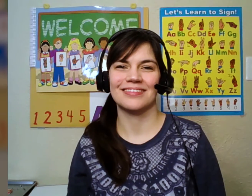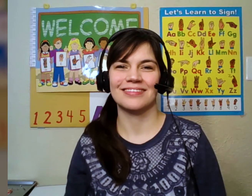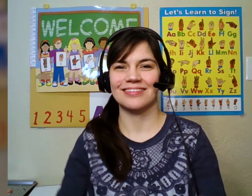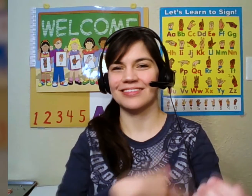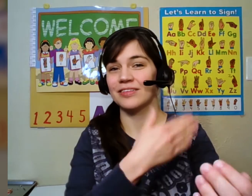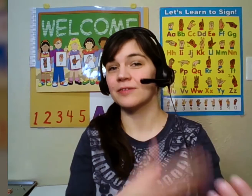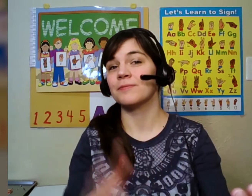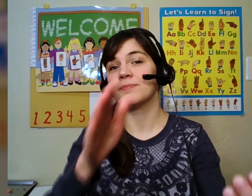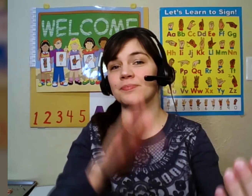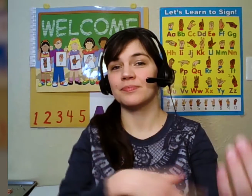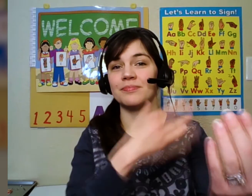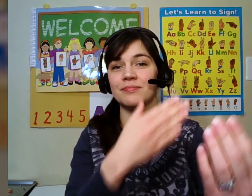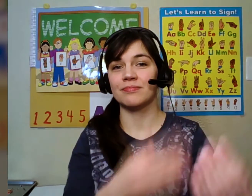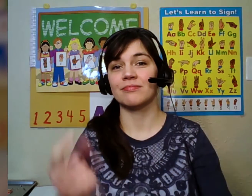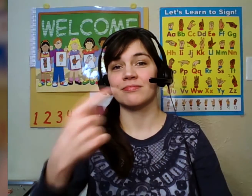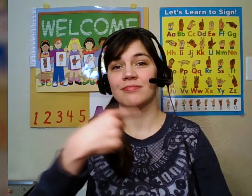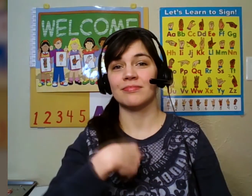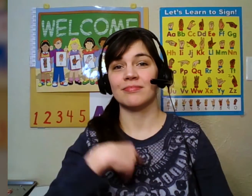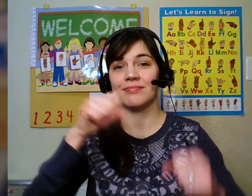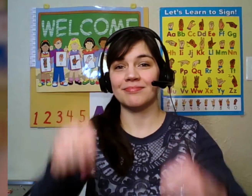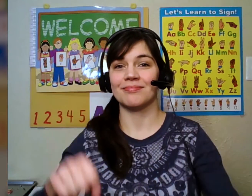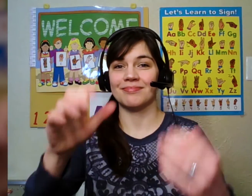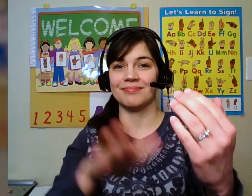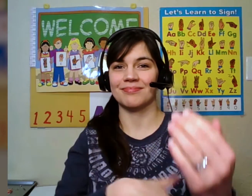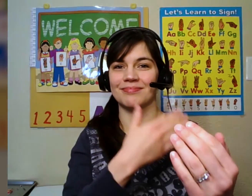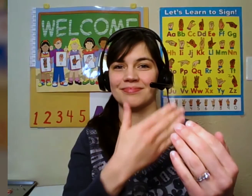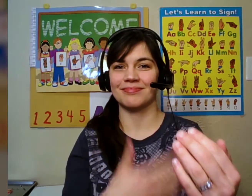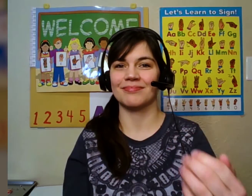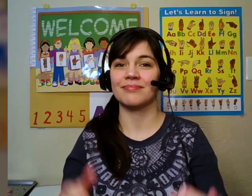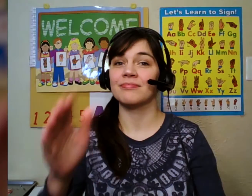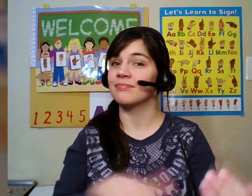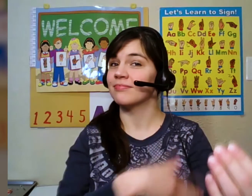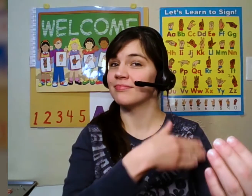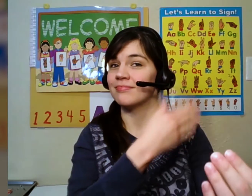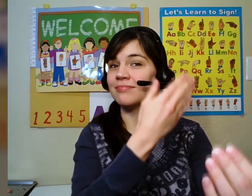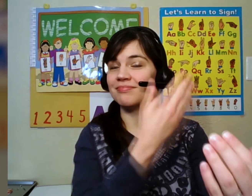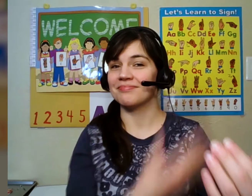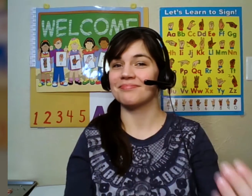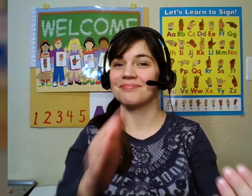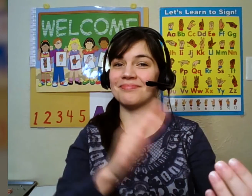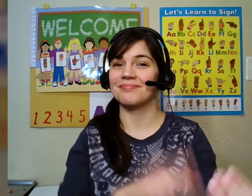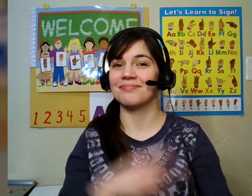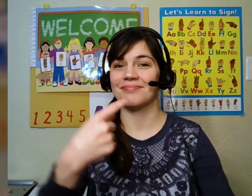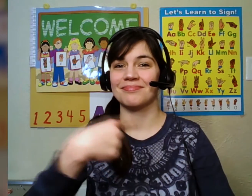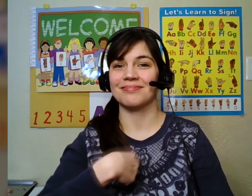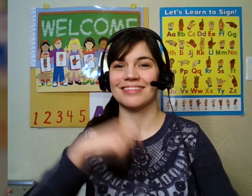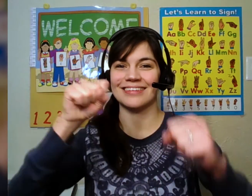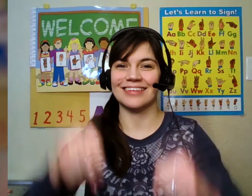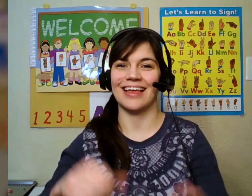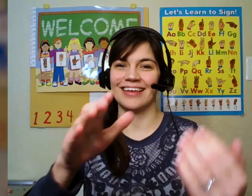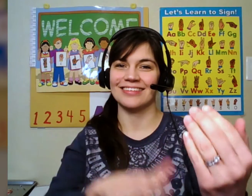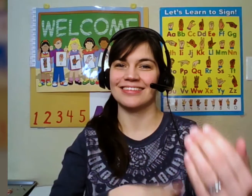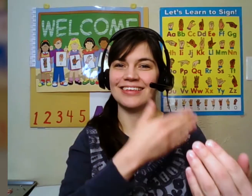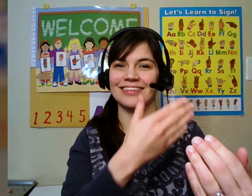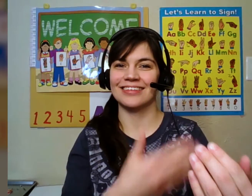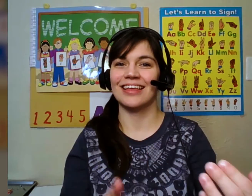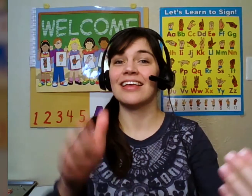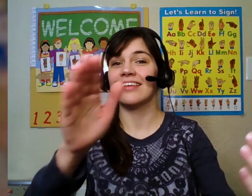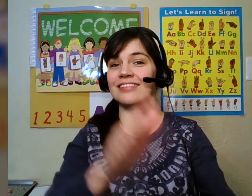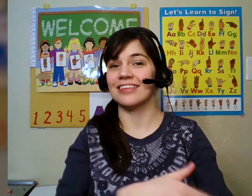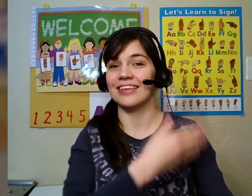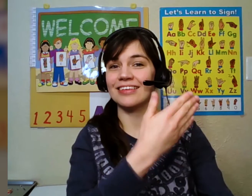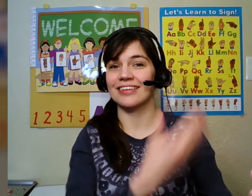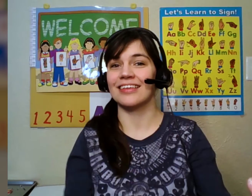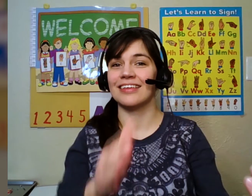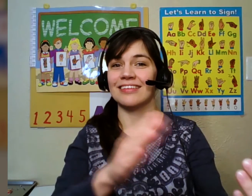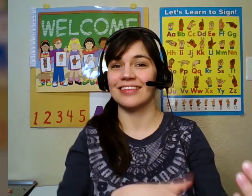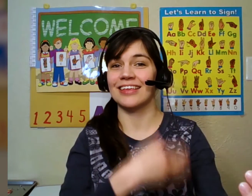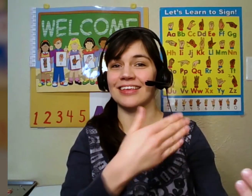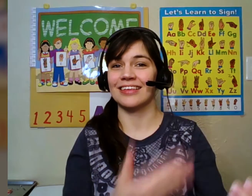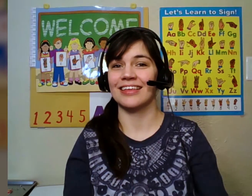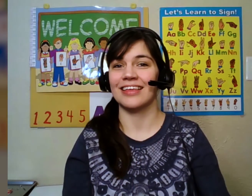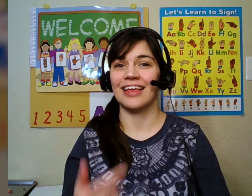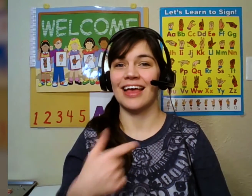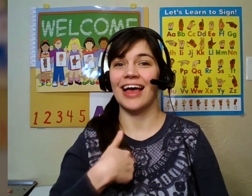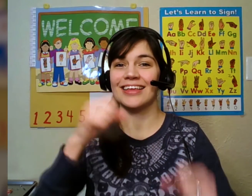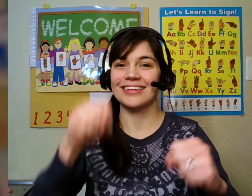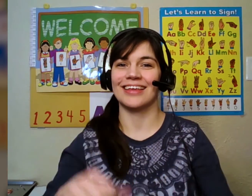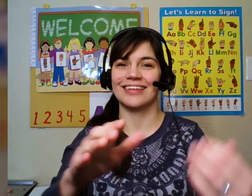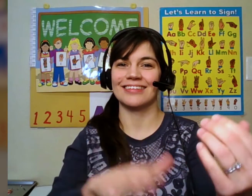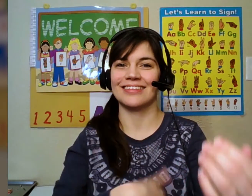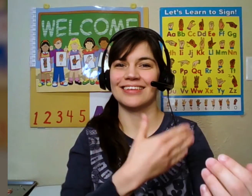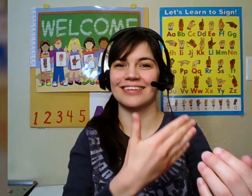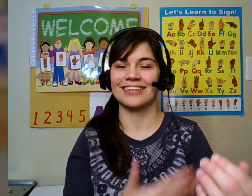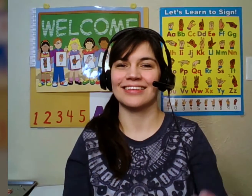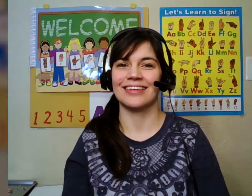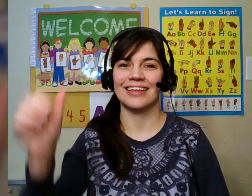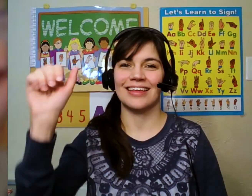Sing, sing, I can sing.